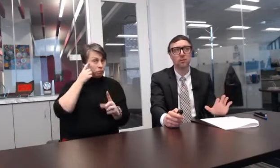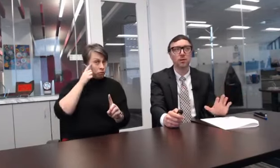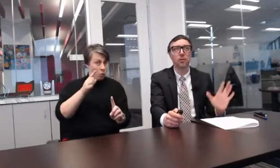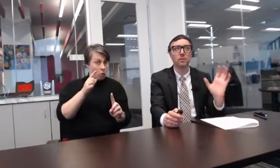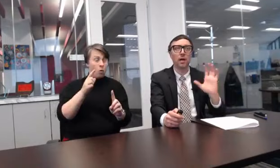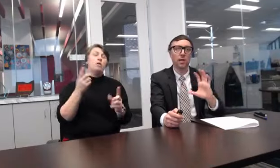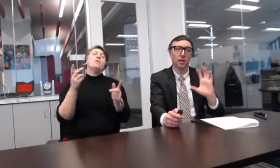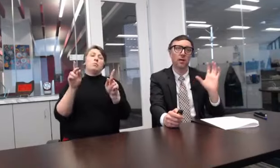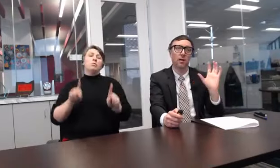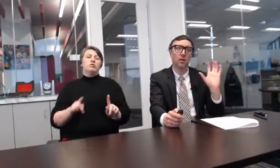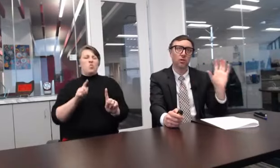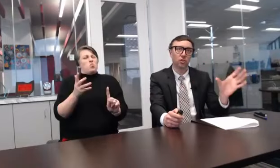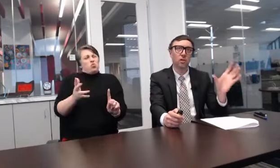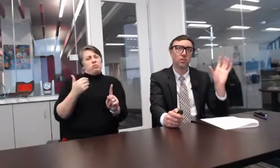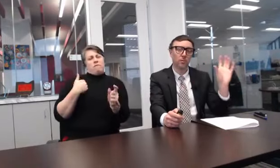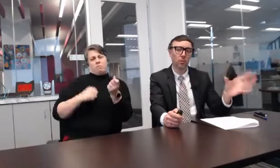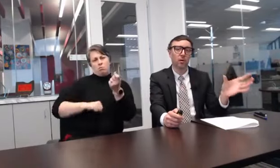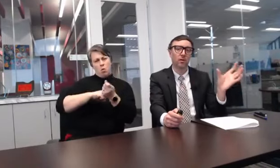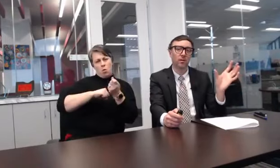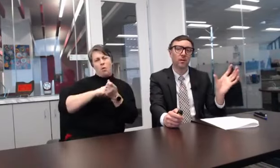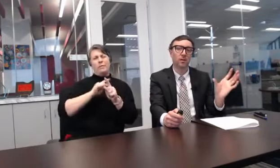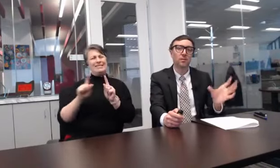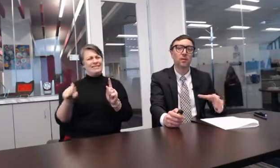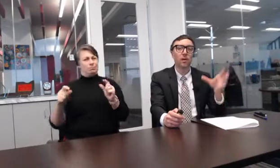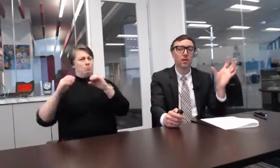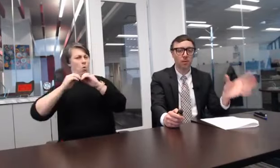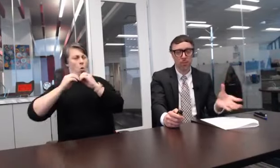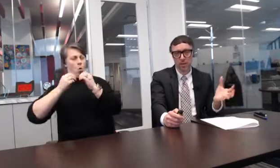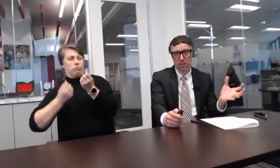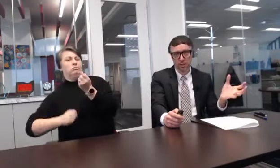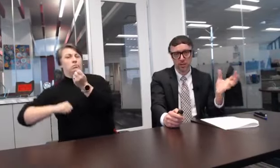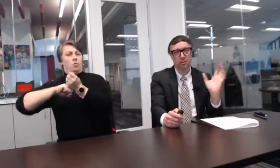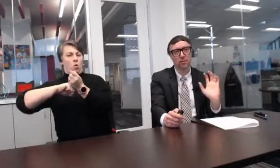So it's not gonna usually support someone independently,